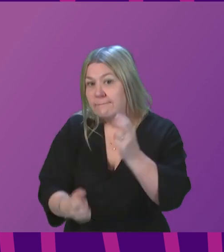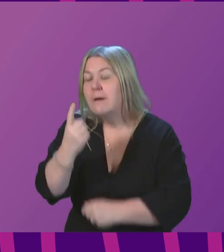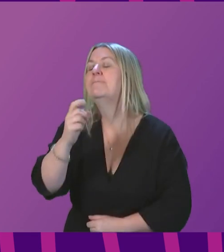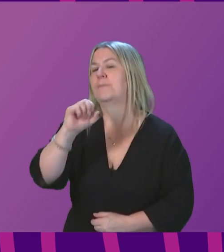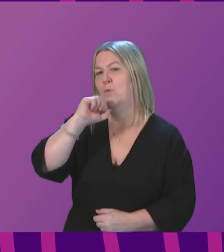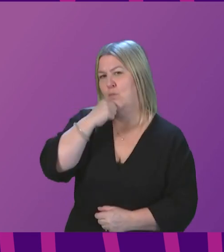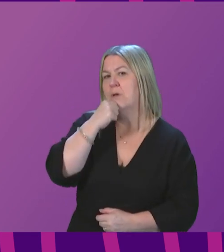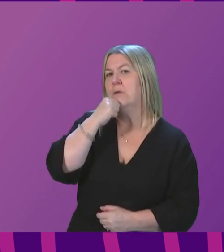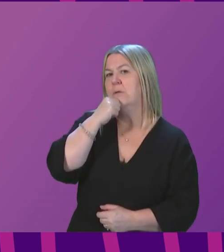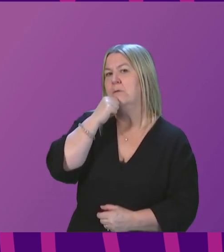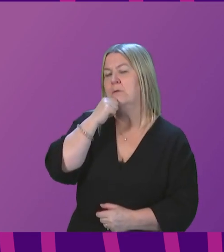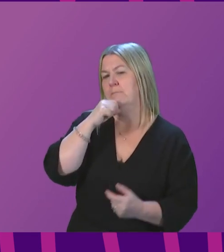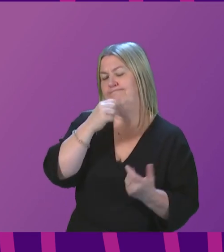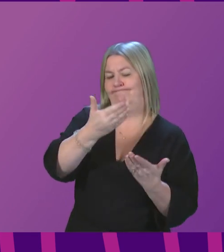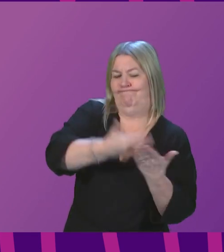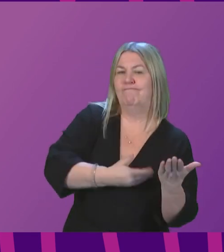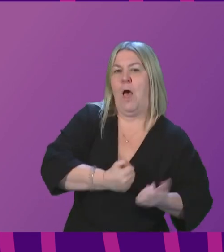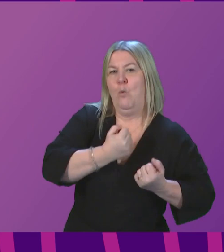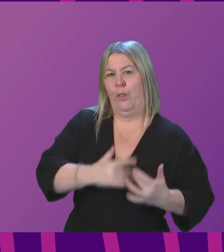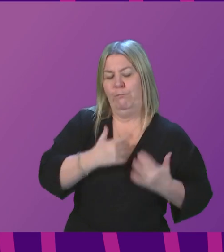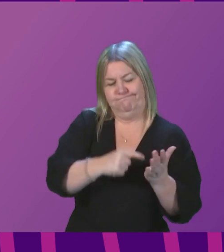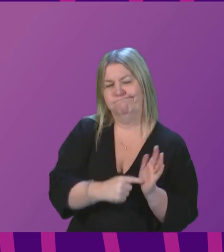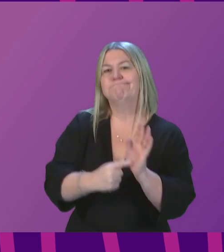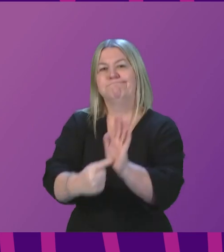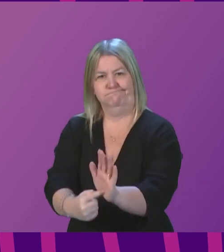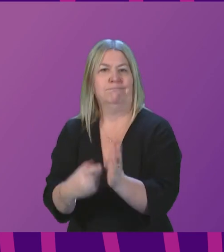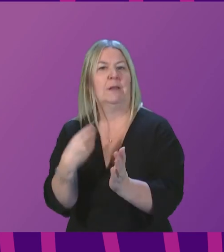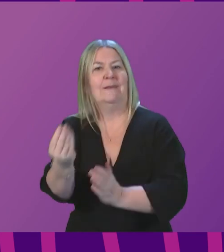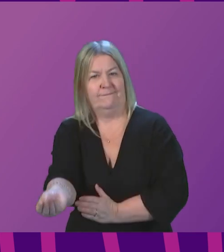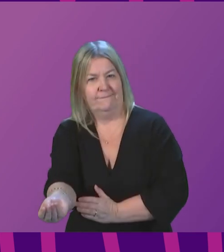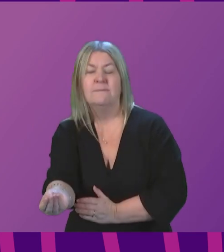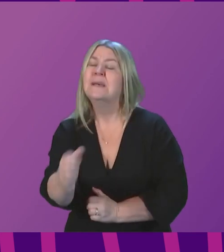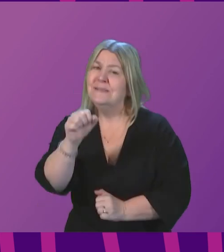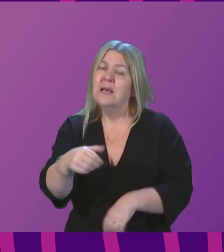There is no doubt, however, that the bill will have significant impacts on devolved services, local authorities and communities.